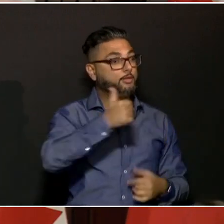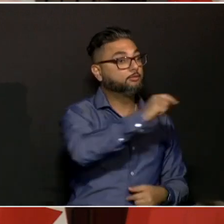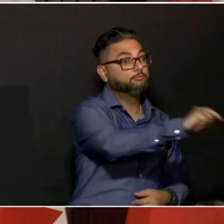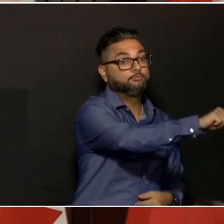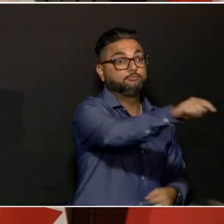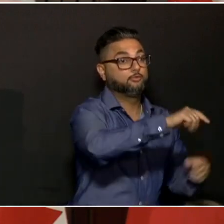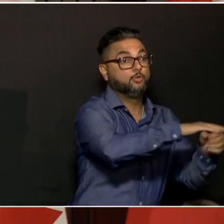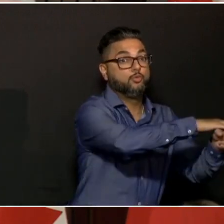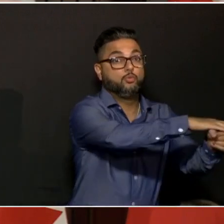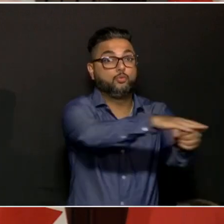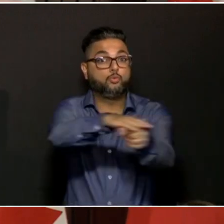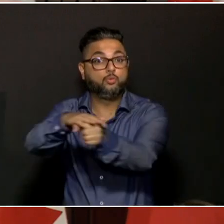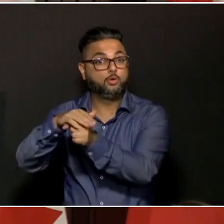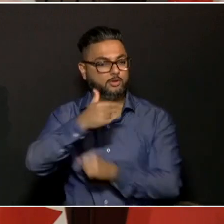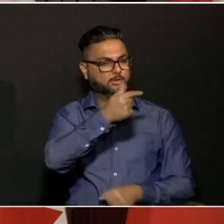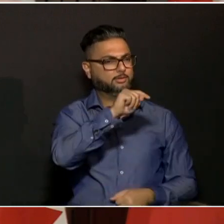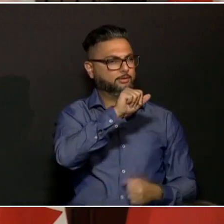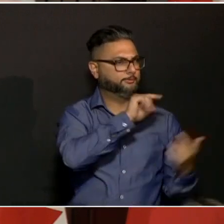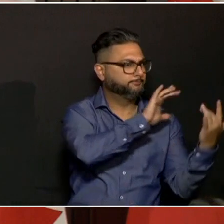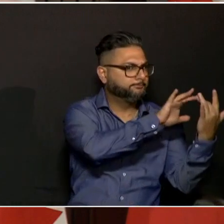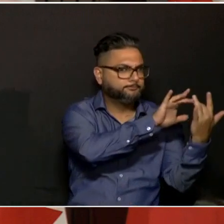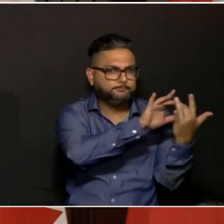in the GT day